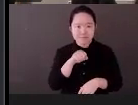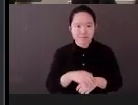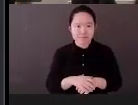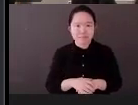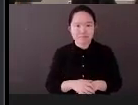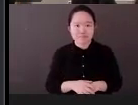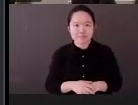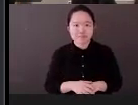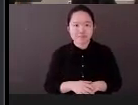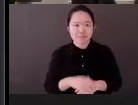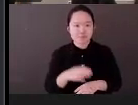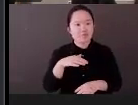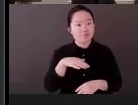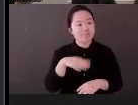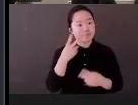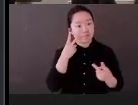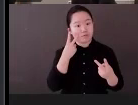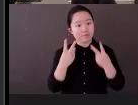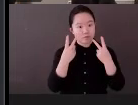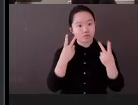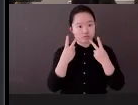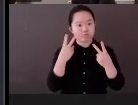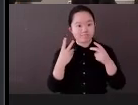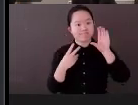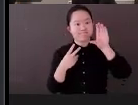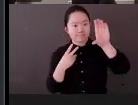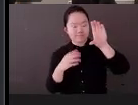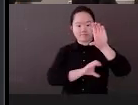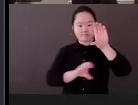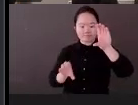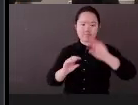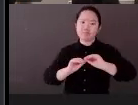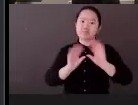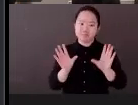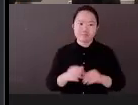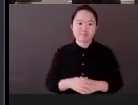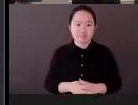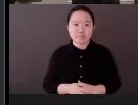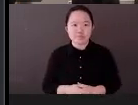And you can check what Items have the problems there. And then there